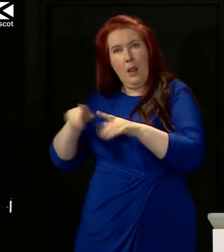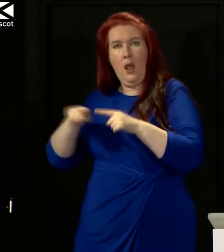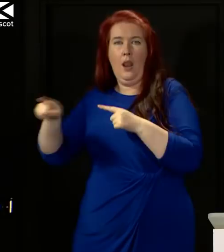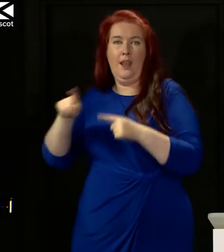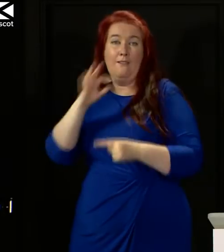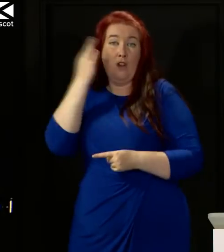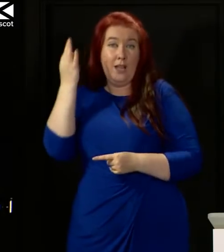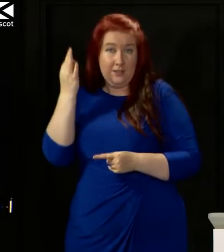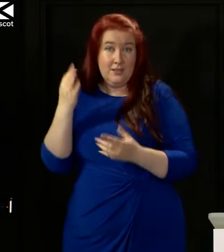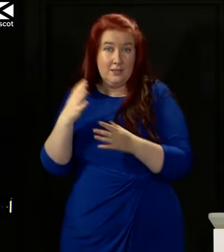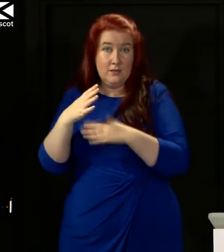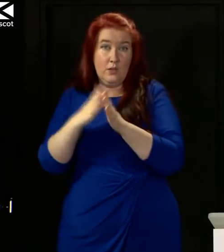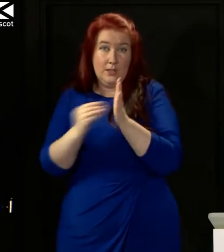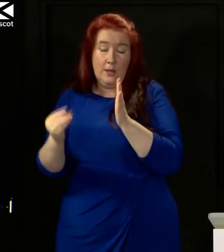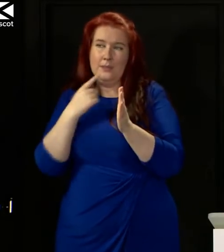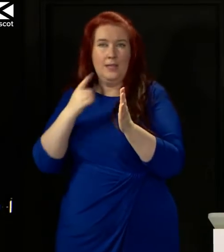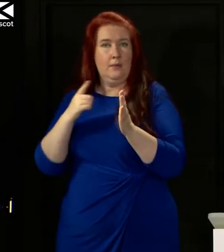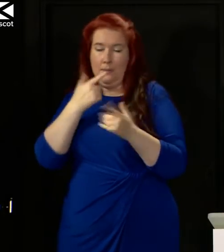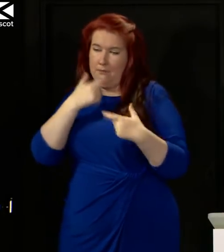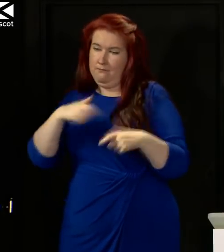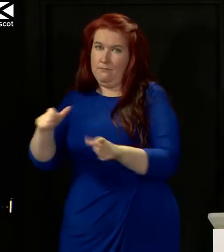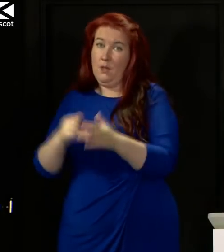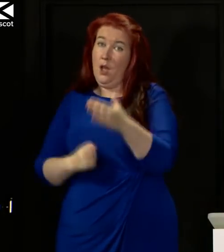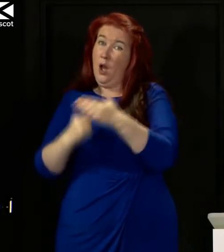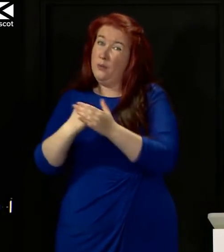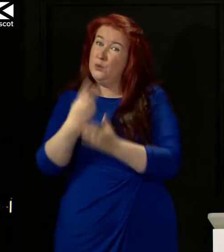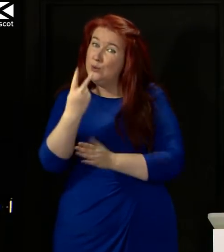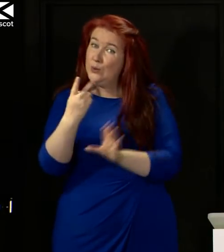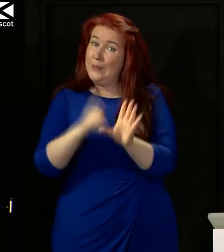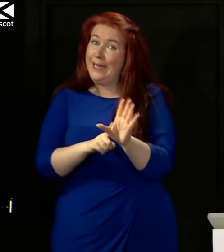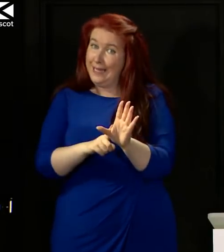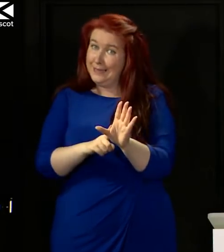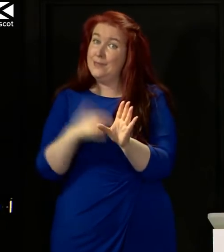said that there's might continue for a period of up to two-years. It's really important